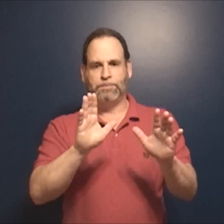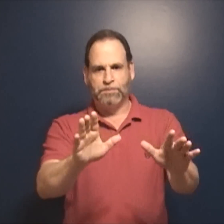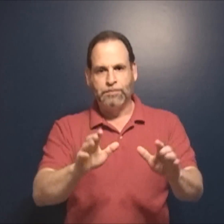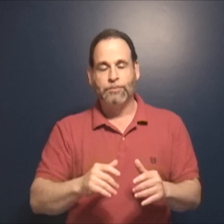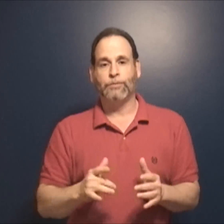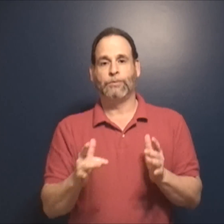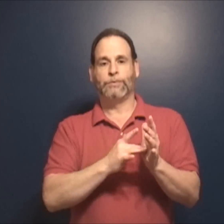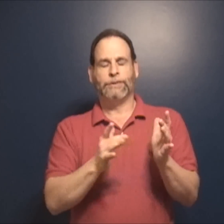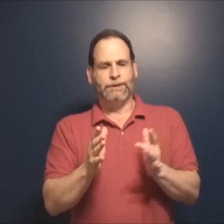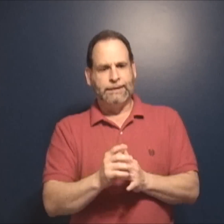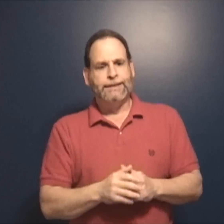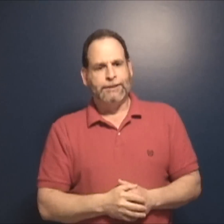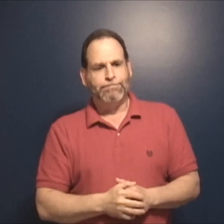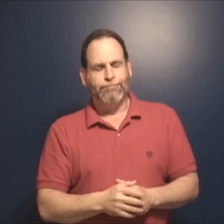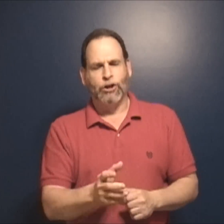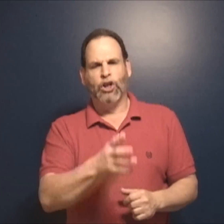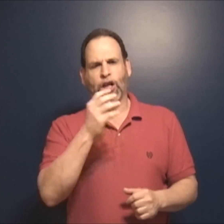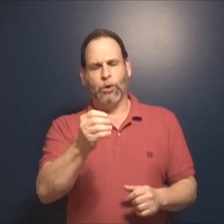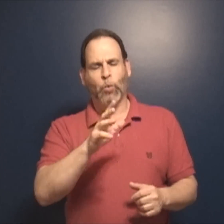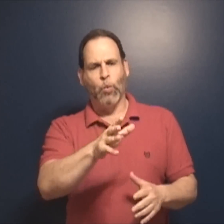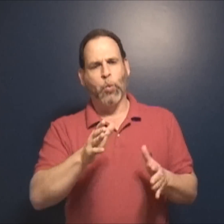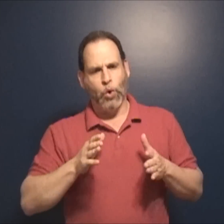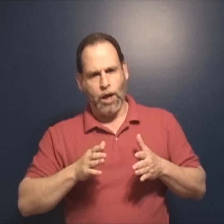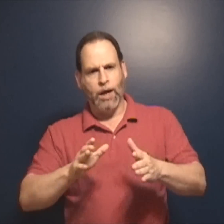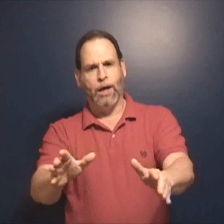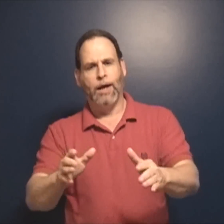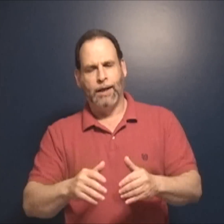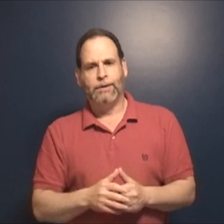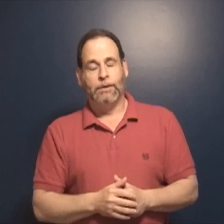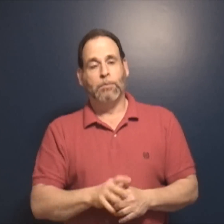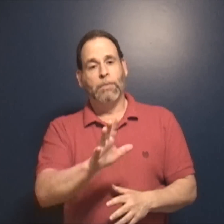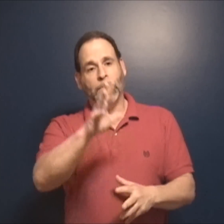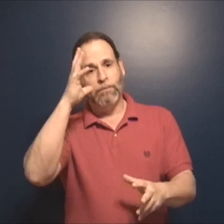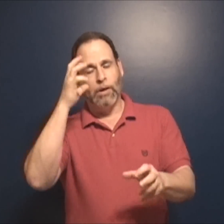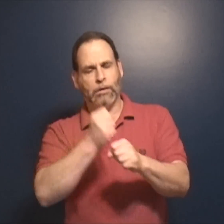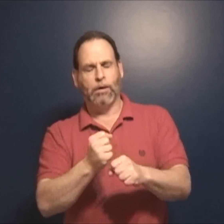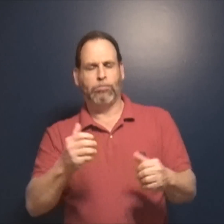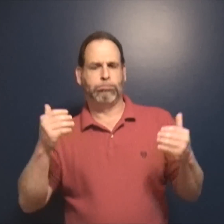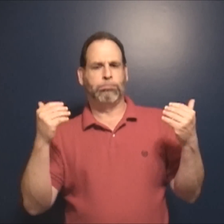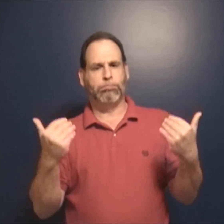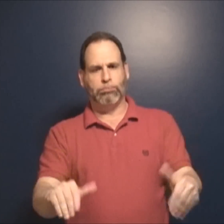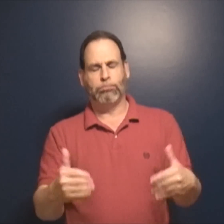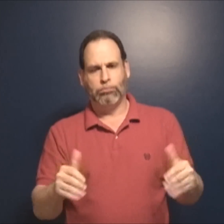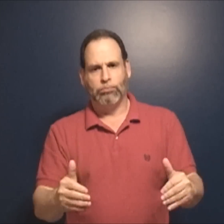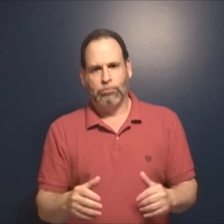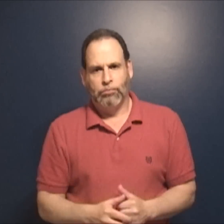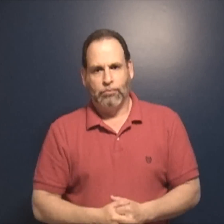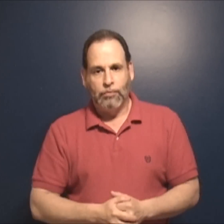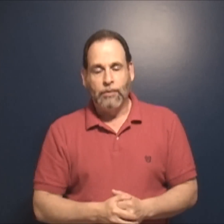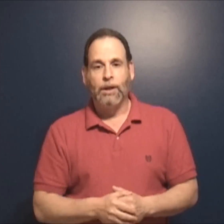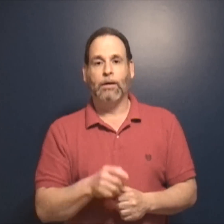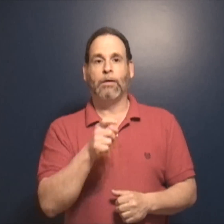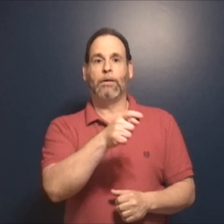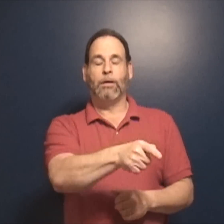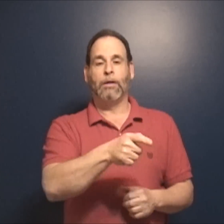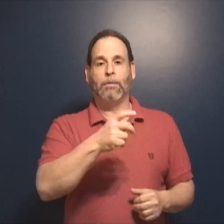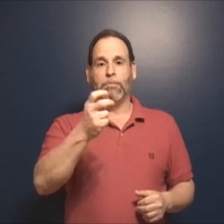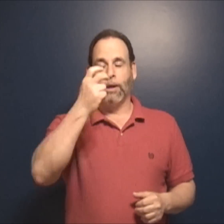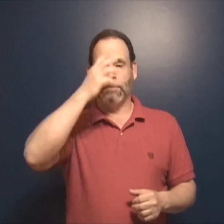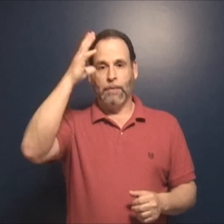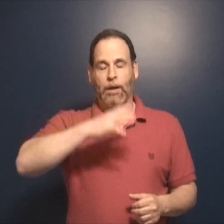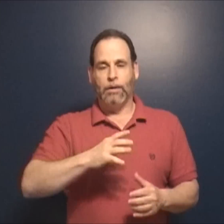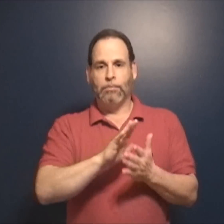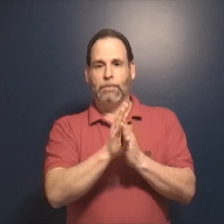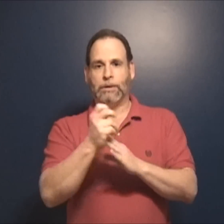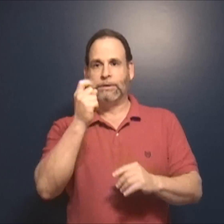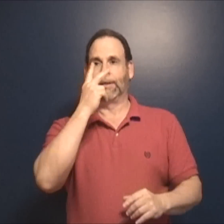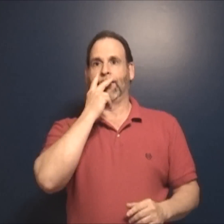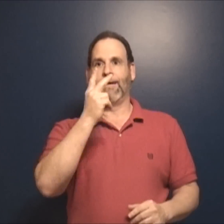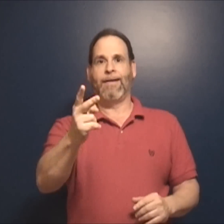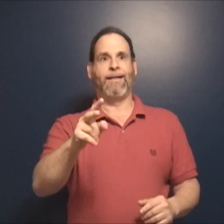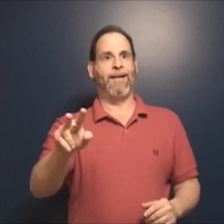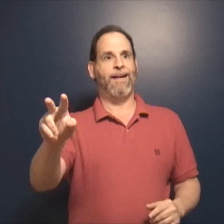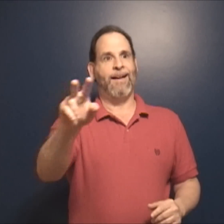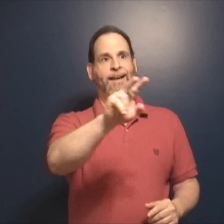Jesus said to him, Go your way; your faith has made you whole. The blind man received his sight, and followed Jesus in the way.